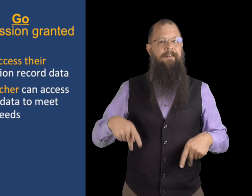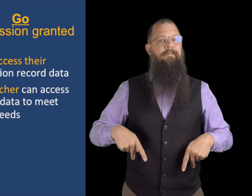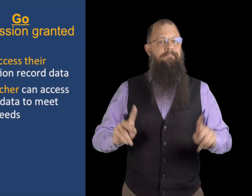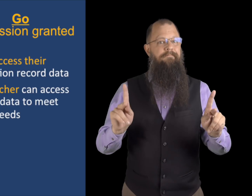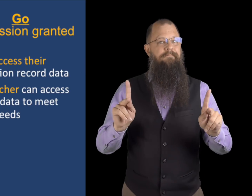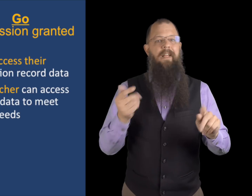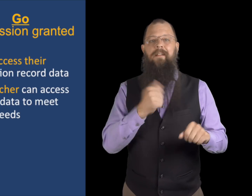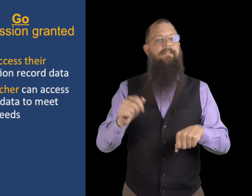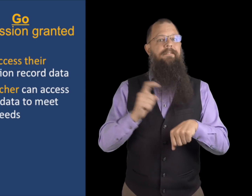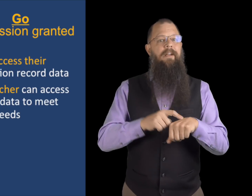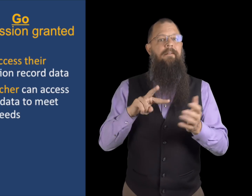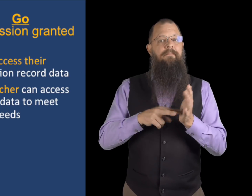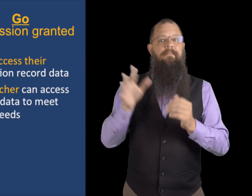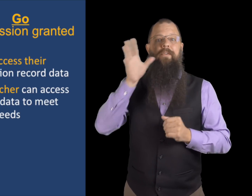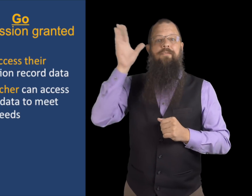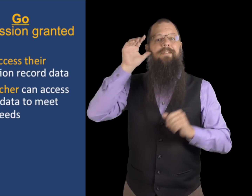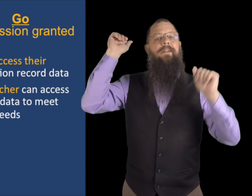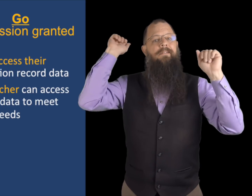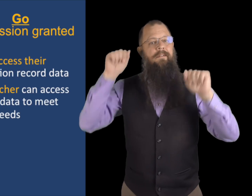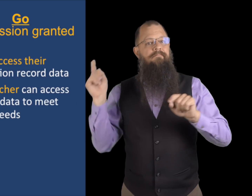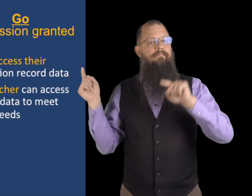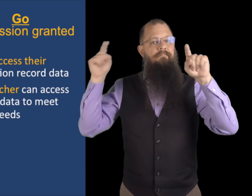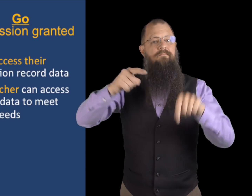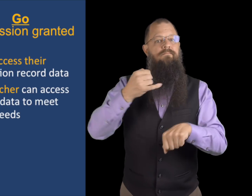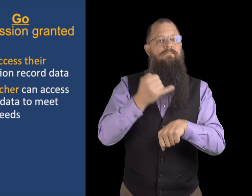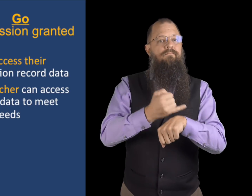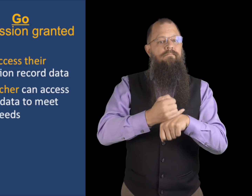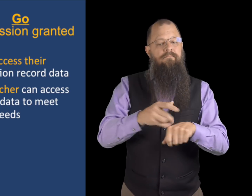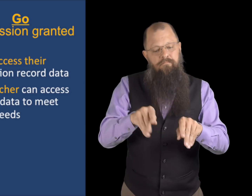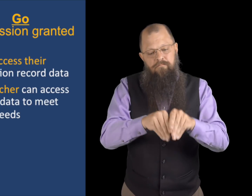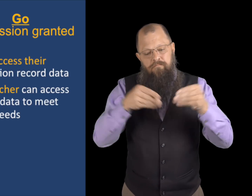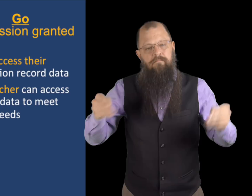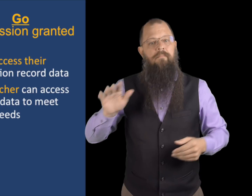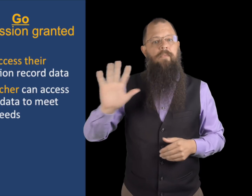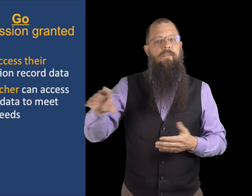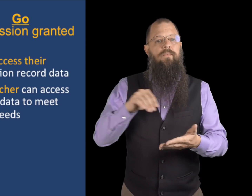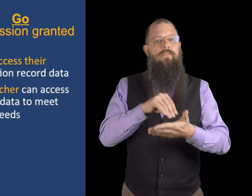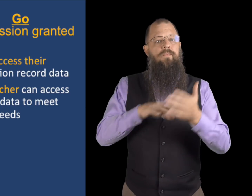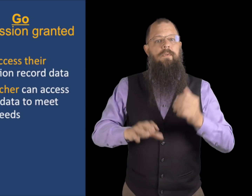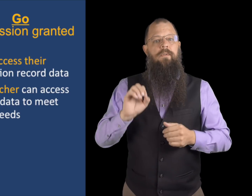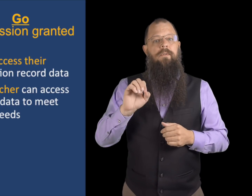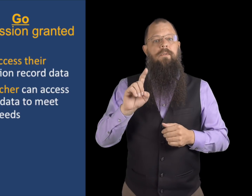Green light means permission is granted. Parents are able to access their child's